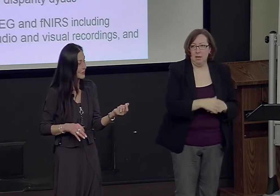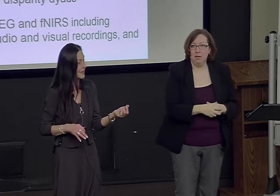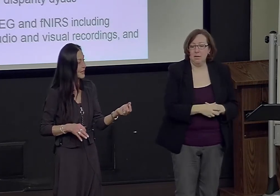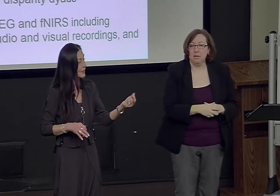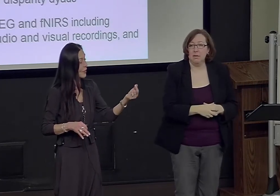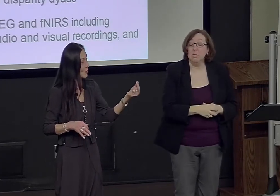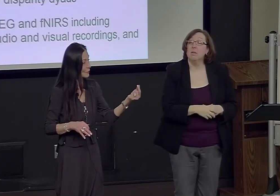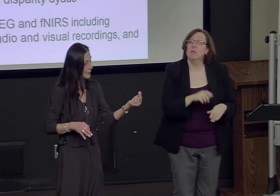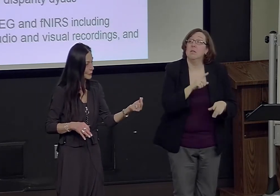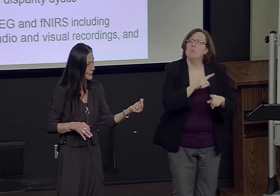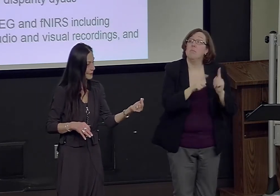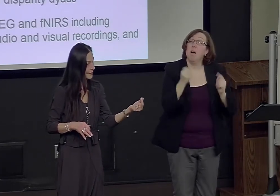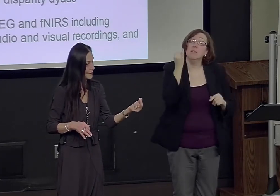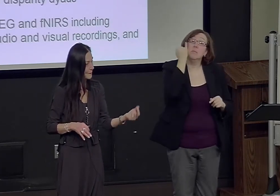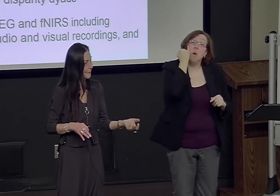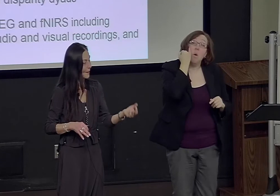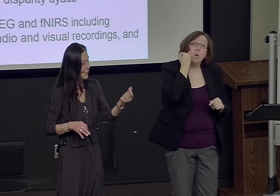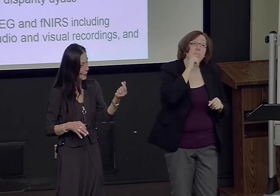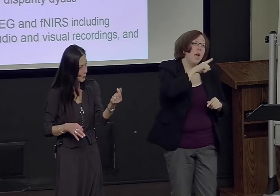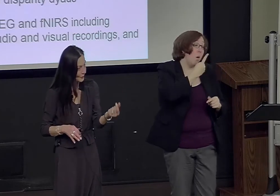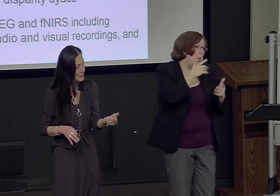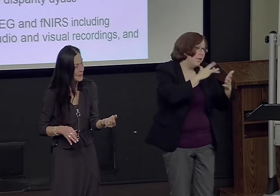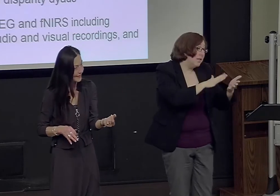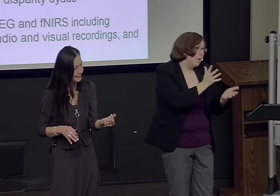to say only women or only men or mixed